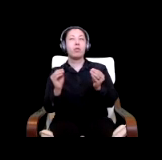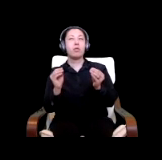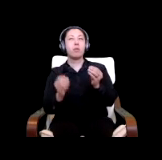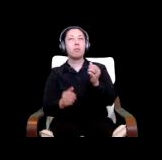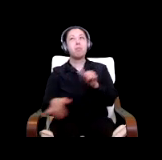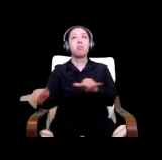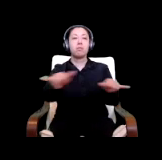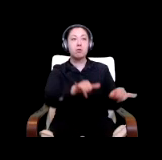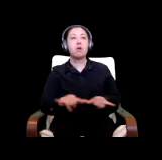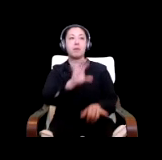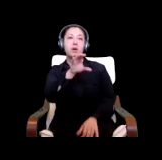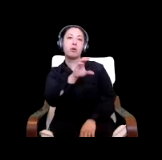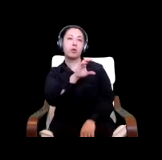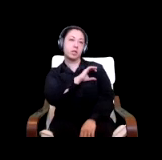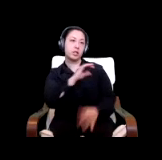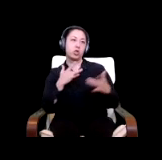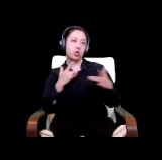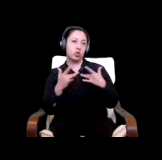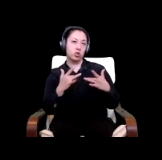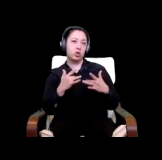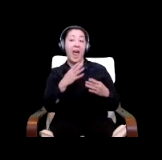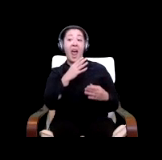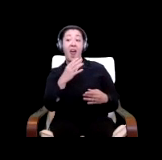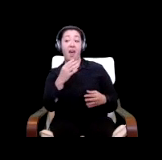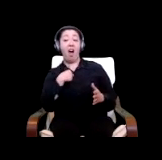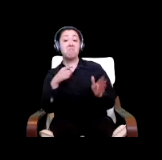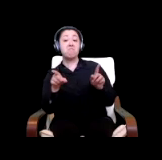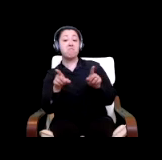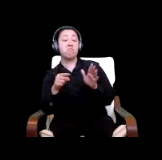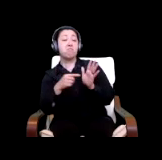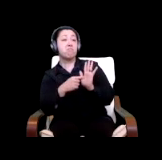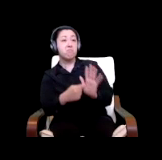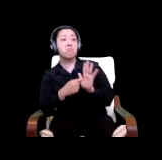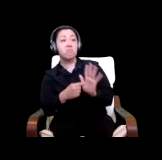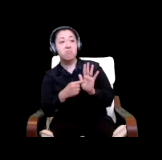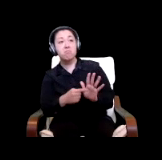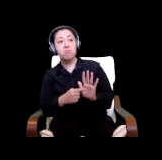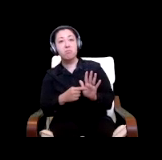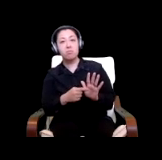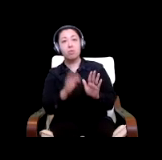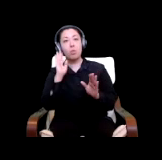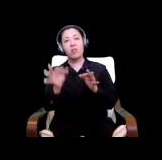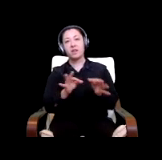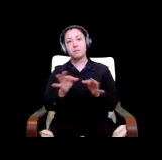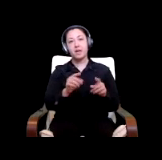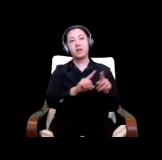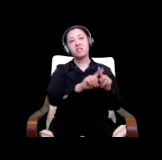walk through some examples of the support needs and strategies. I will not go through